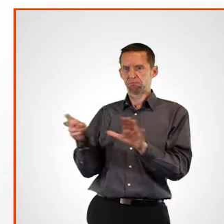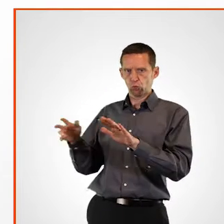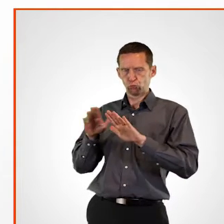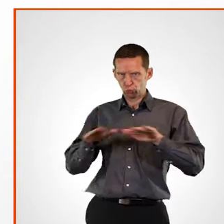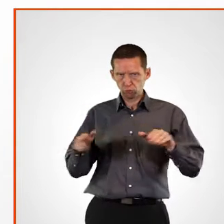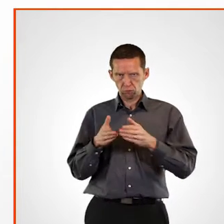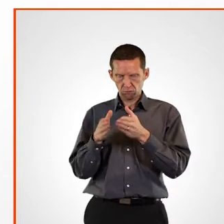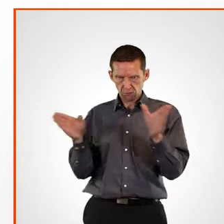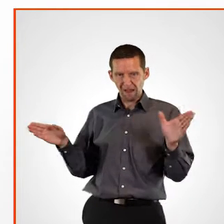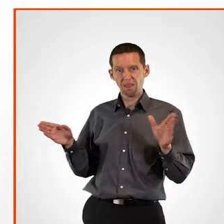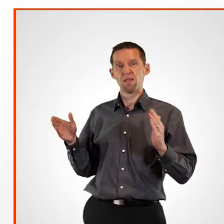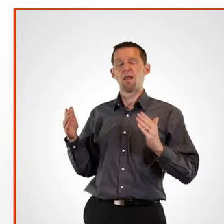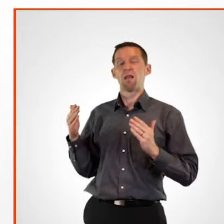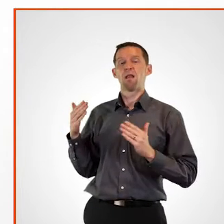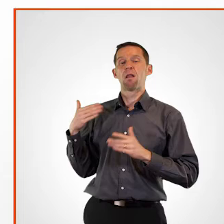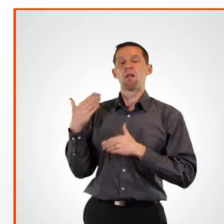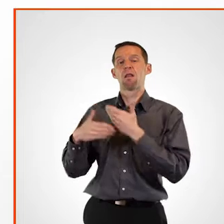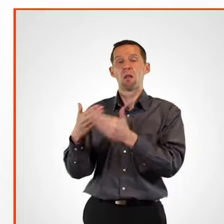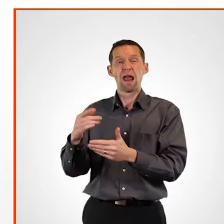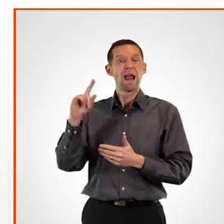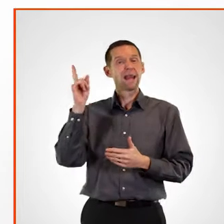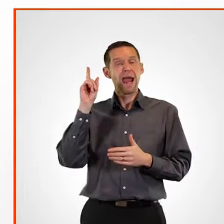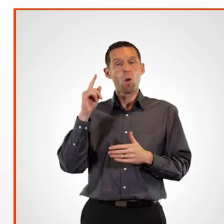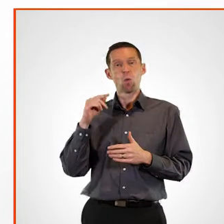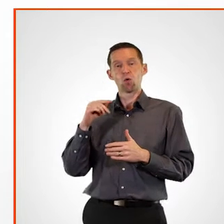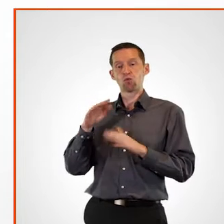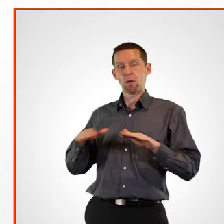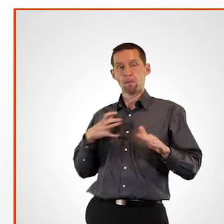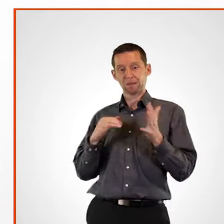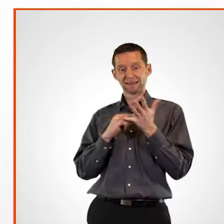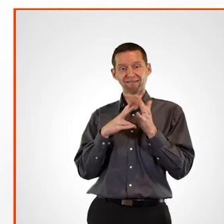And then as the years have progressed, we're now implanting children with more severe hearing losses